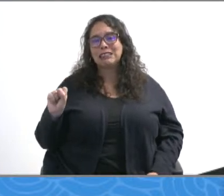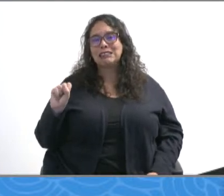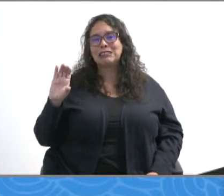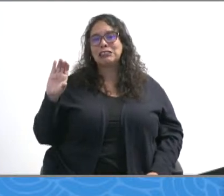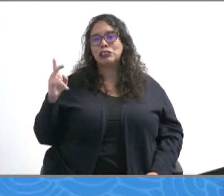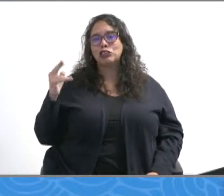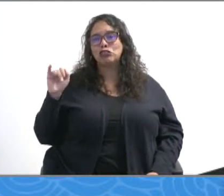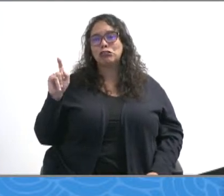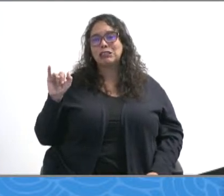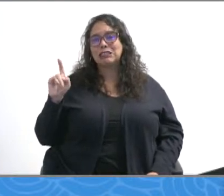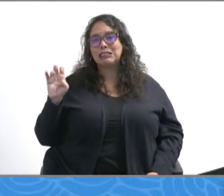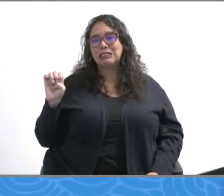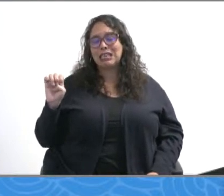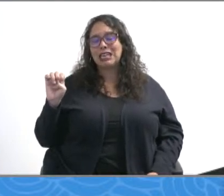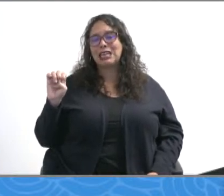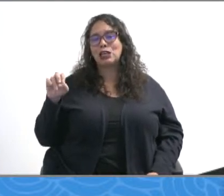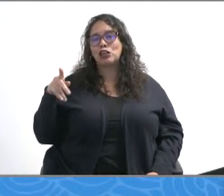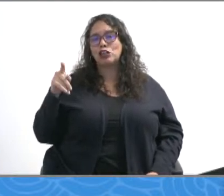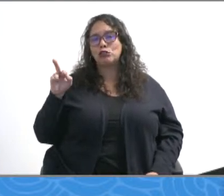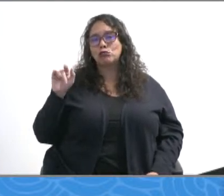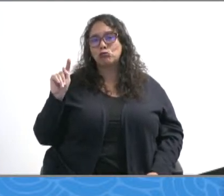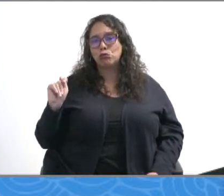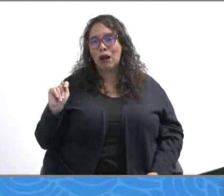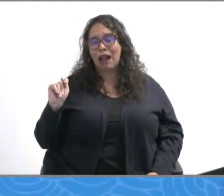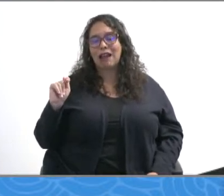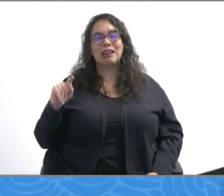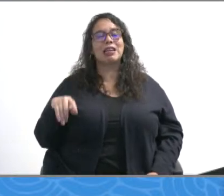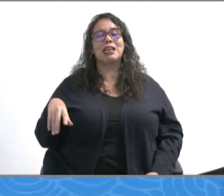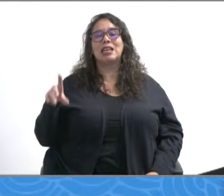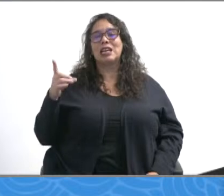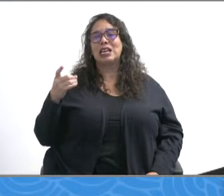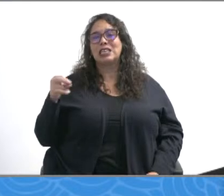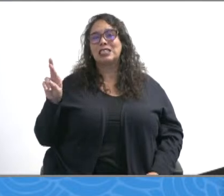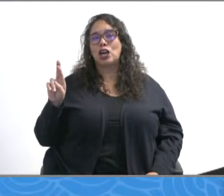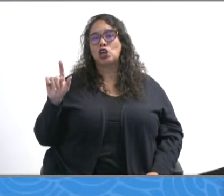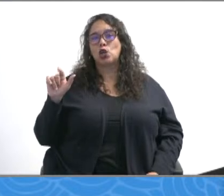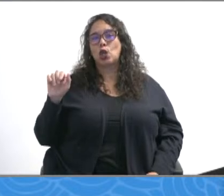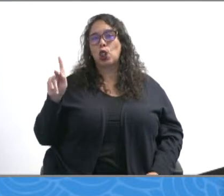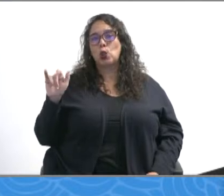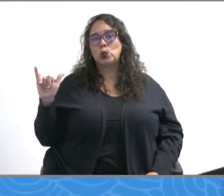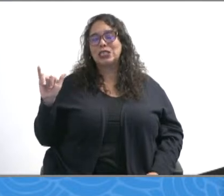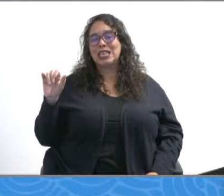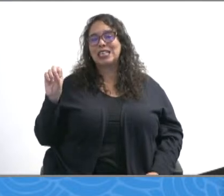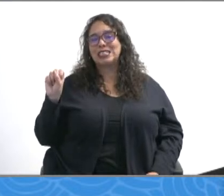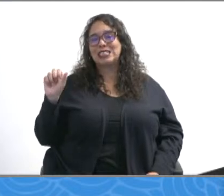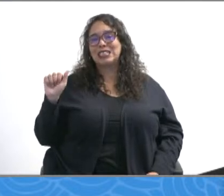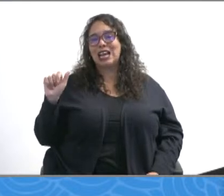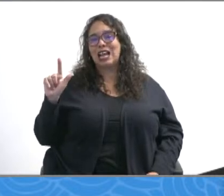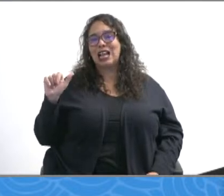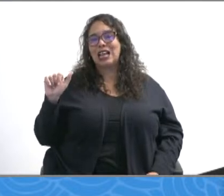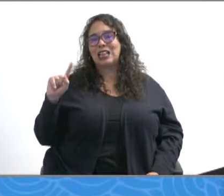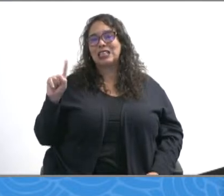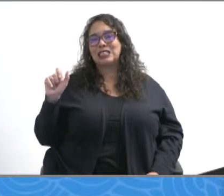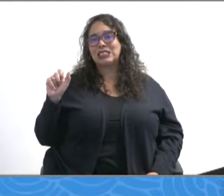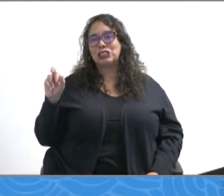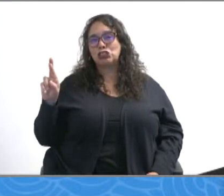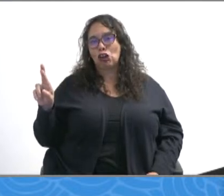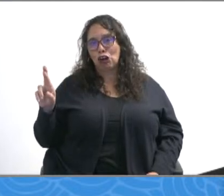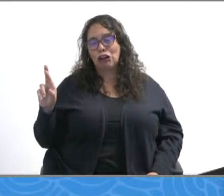she's the assistant director of fiscal services, Dr. Lucy Salazar, who's the director of the Equity, Engagement & Partnerships office.